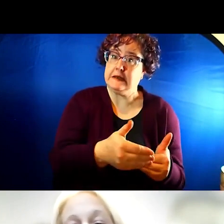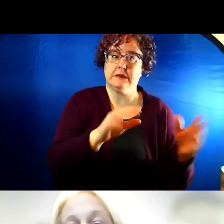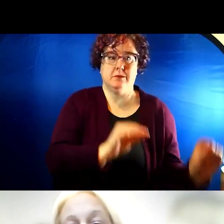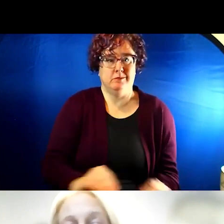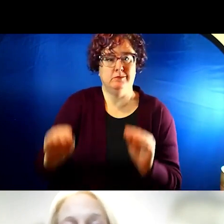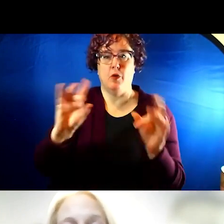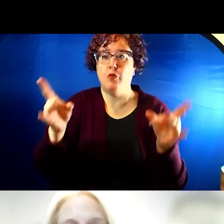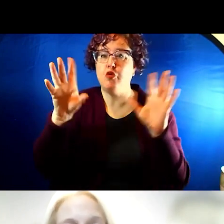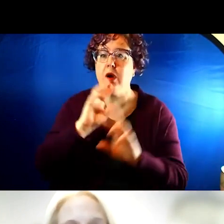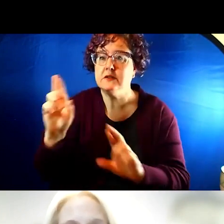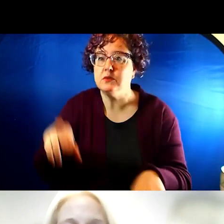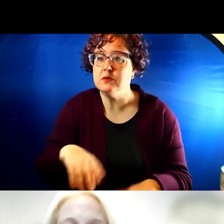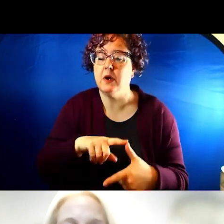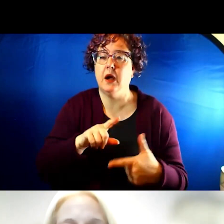RESPONSE. I SAW PAUL POST.